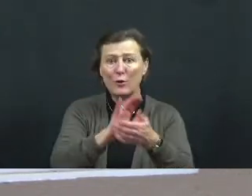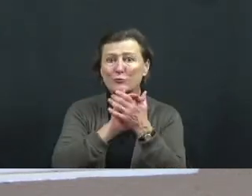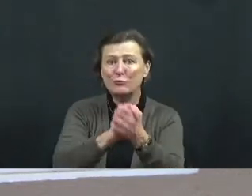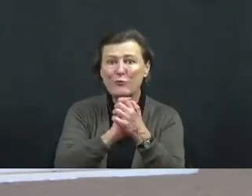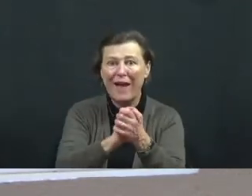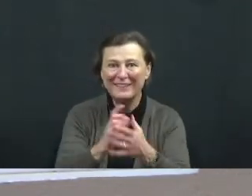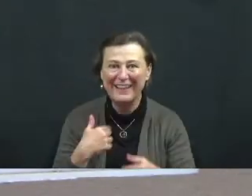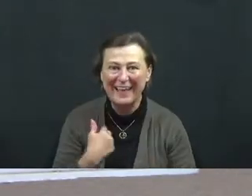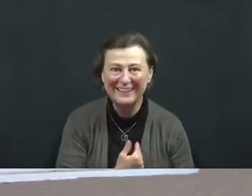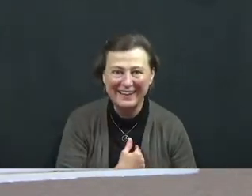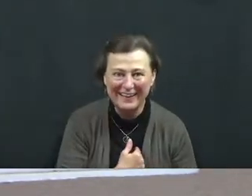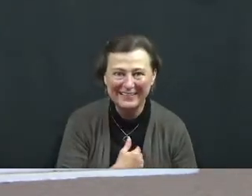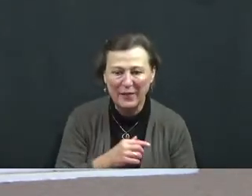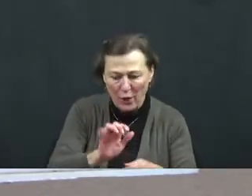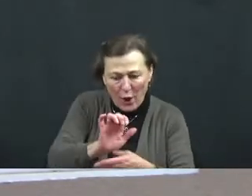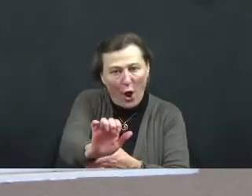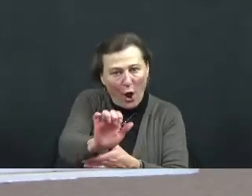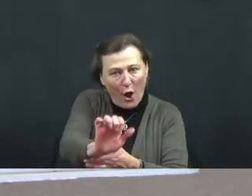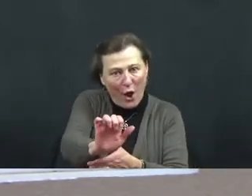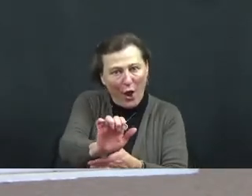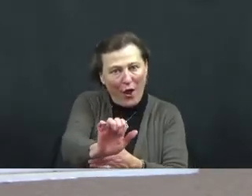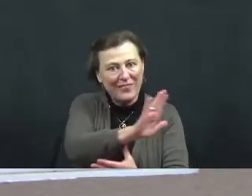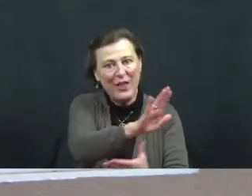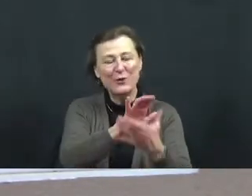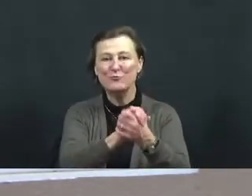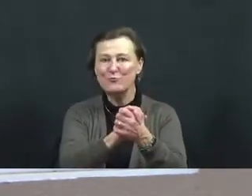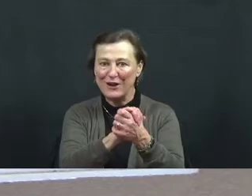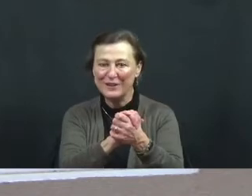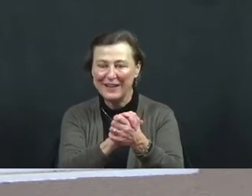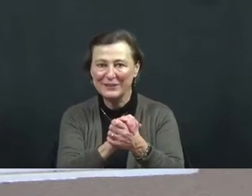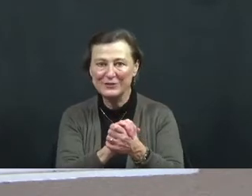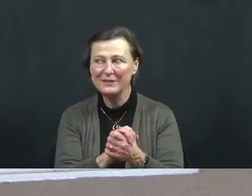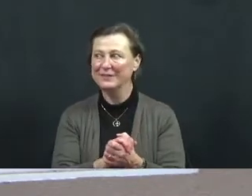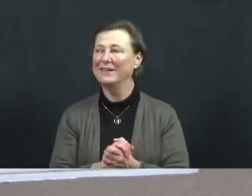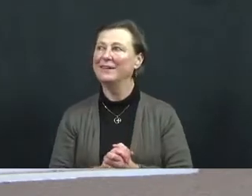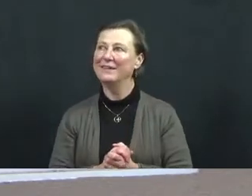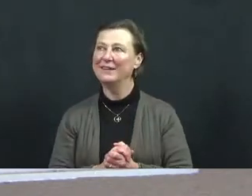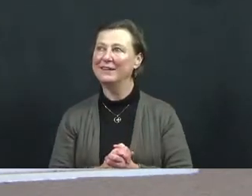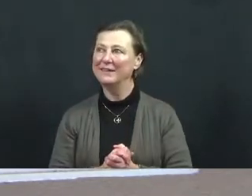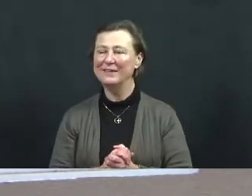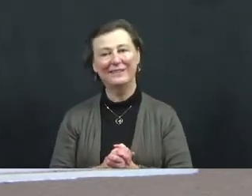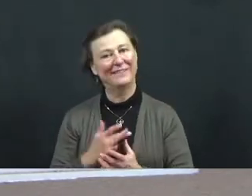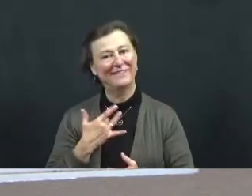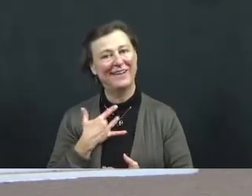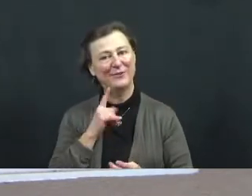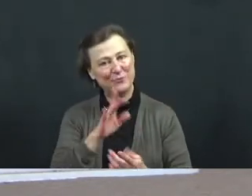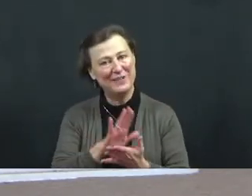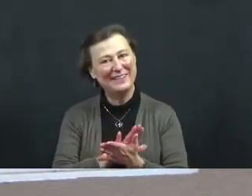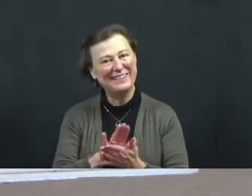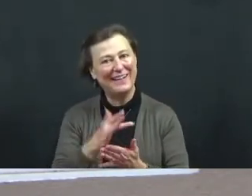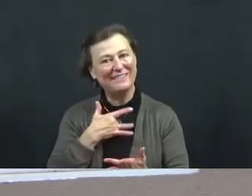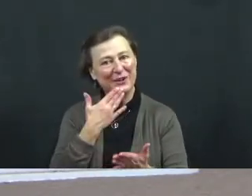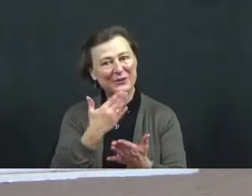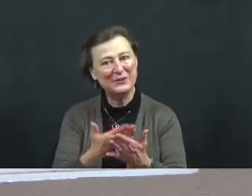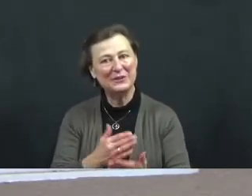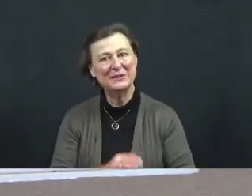These people are honking their congratulations. It just felt really nice. It felt good.